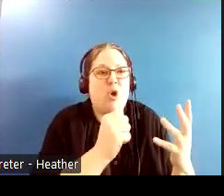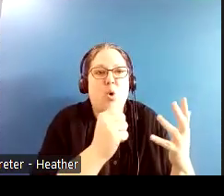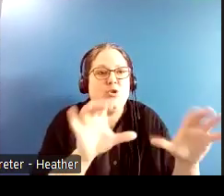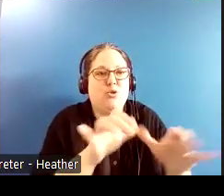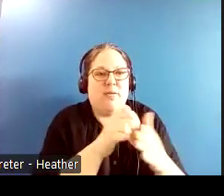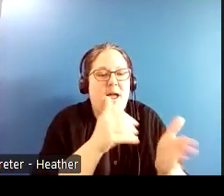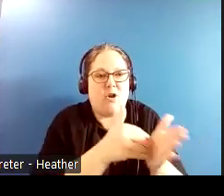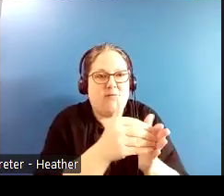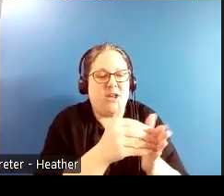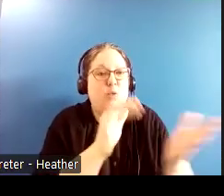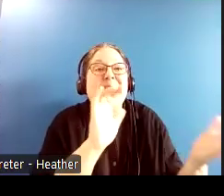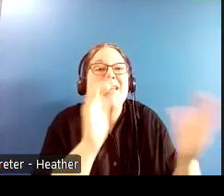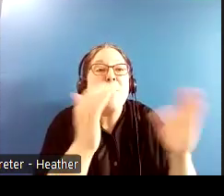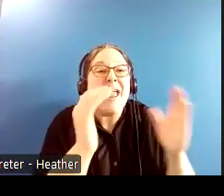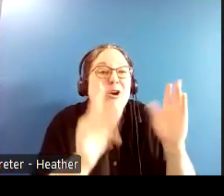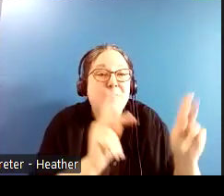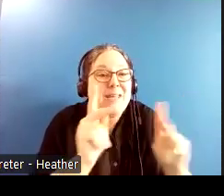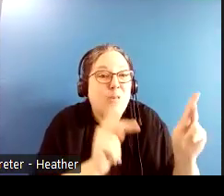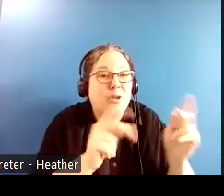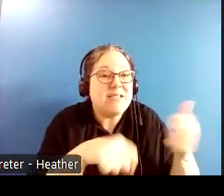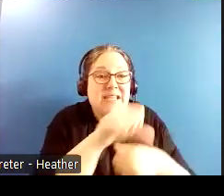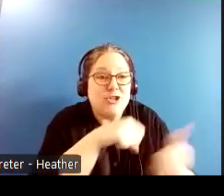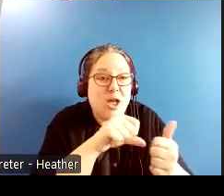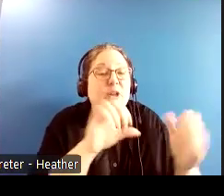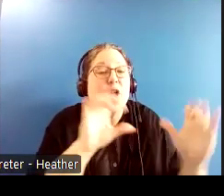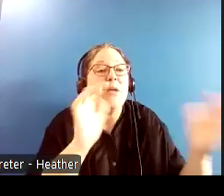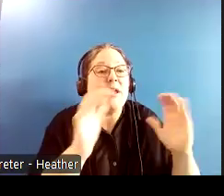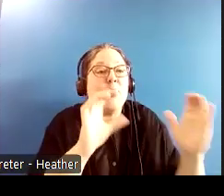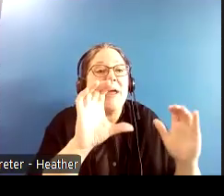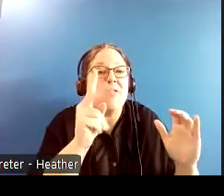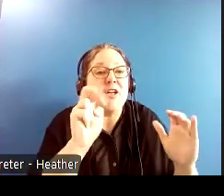what we do is compare people to one another and we compare the clustering of their behaviors